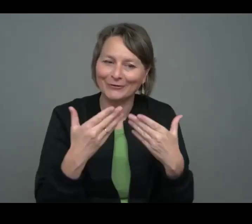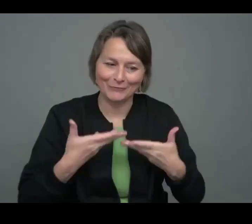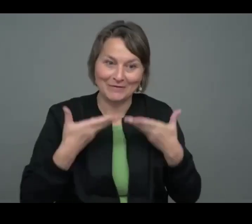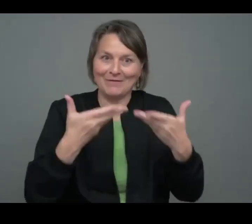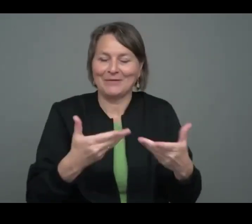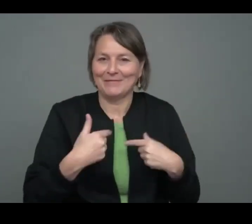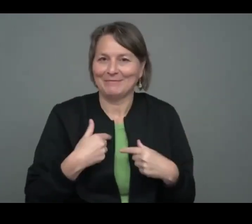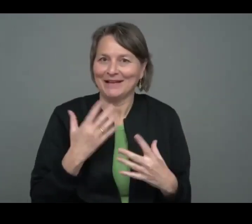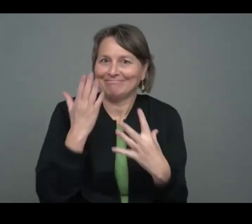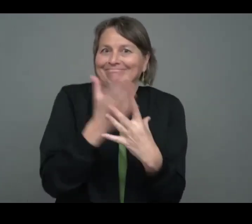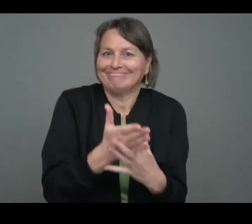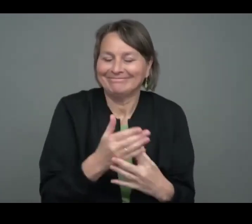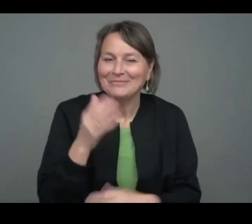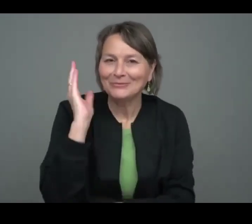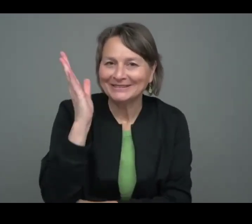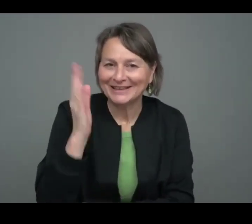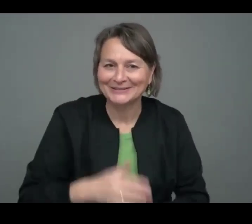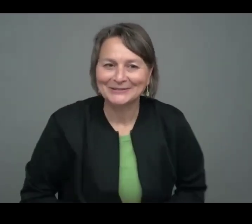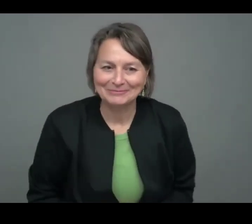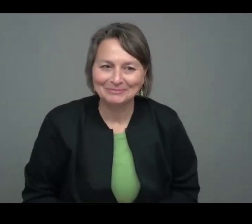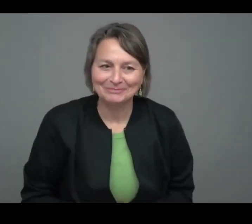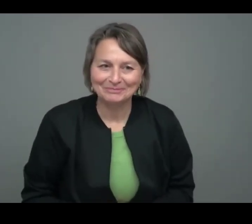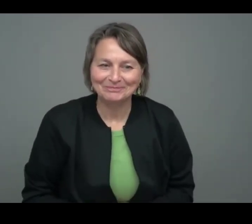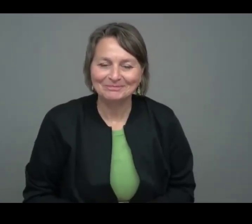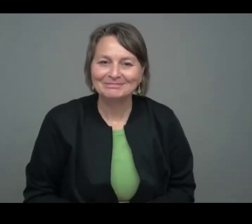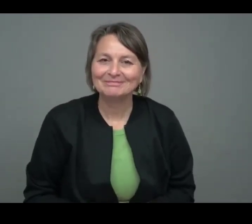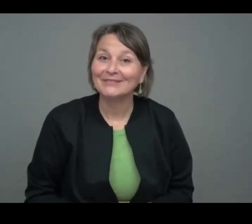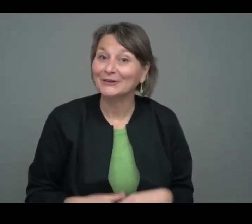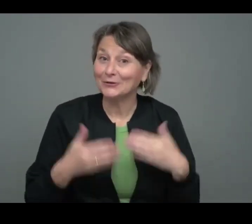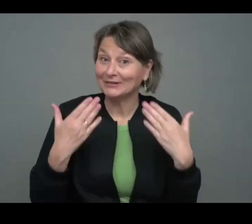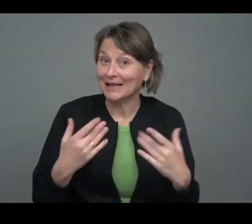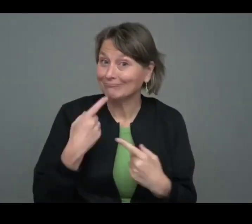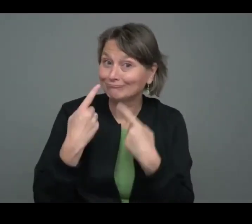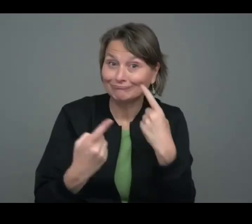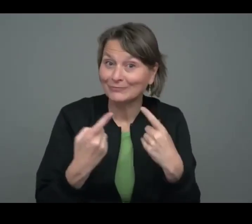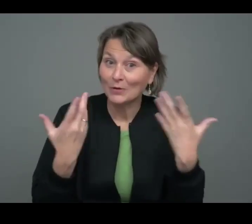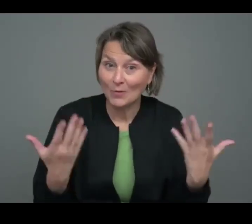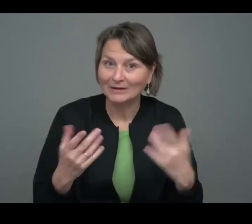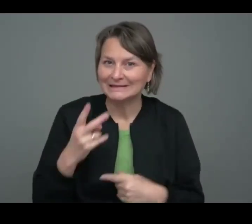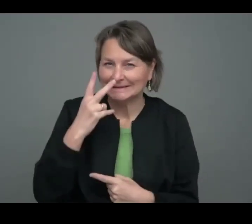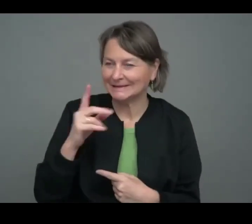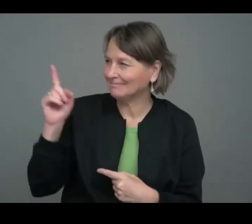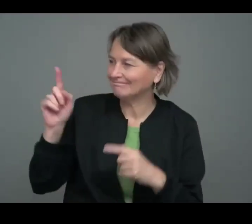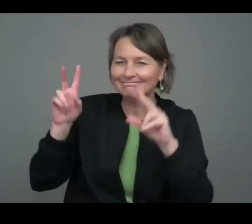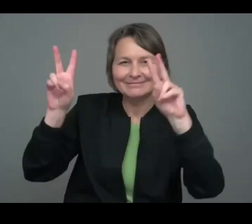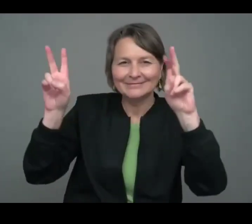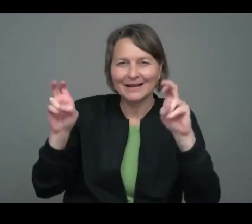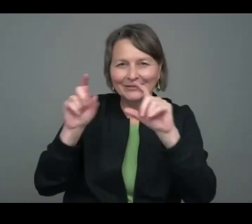And I would like to thank you all for having me here. So I will have the opportunity to